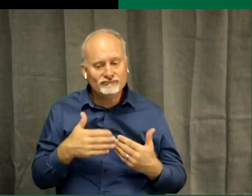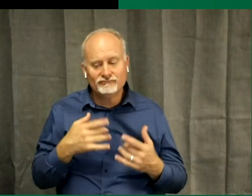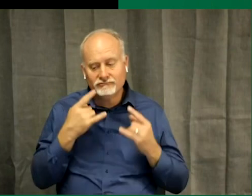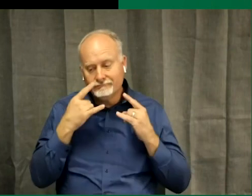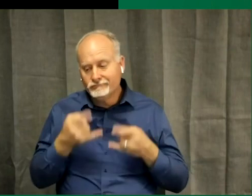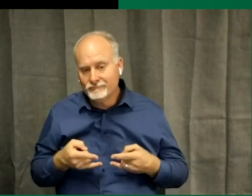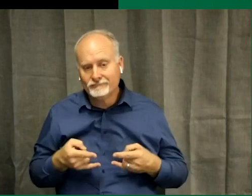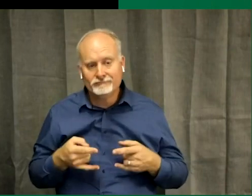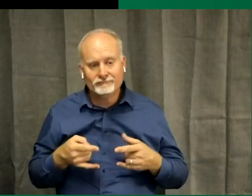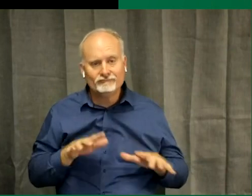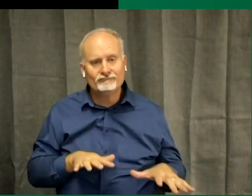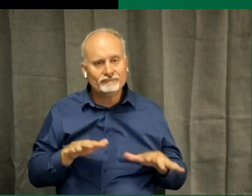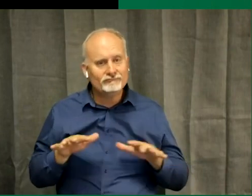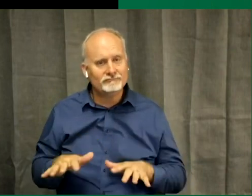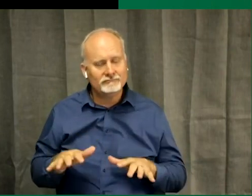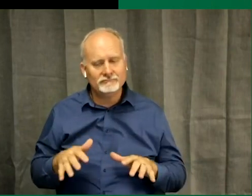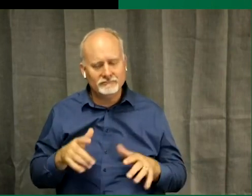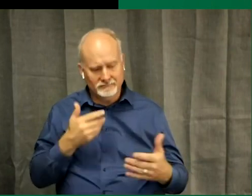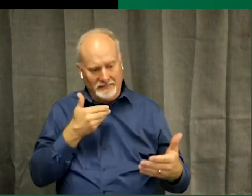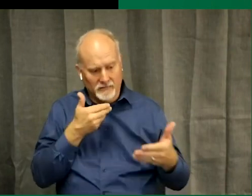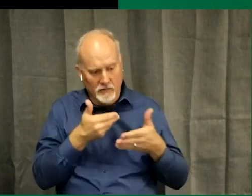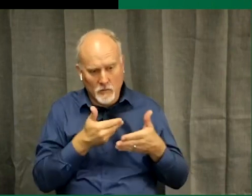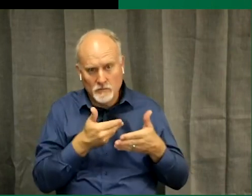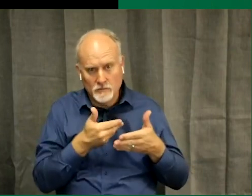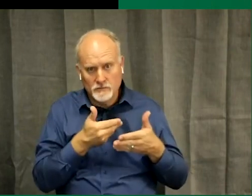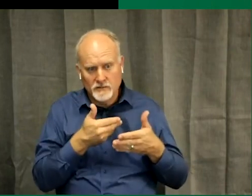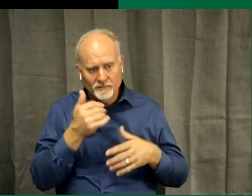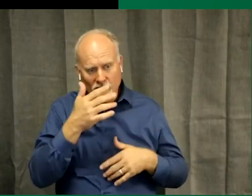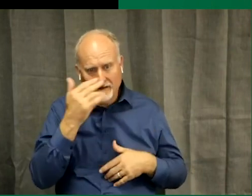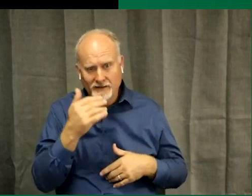um getting in really close contact with each other forgetting whose cup is whose